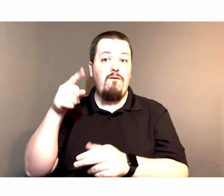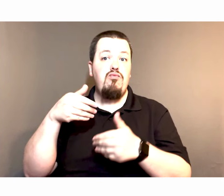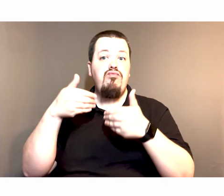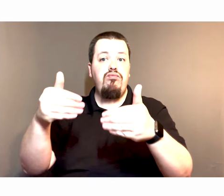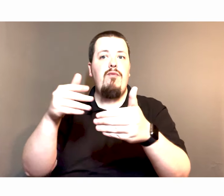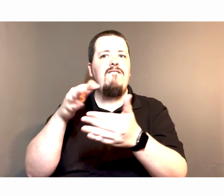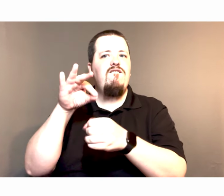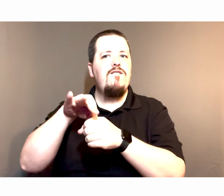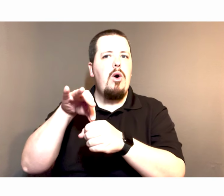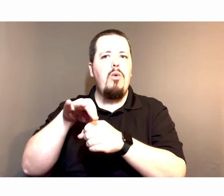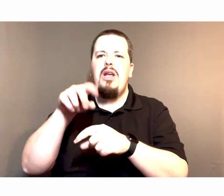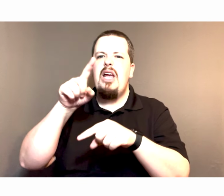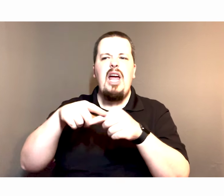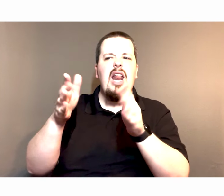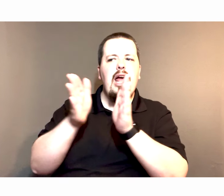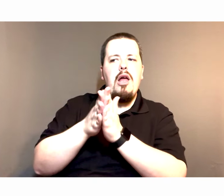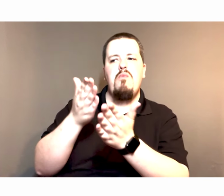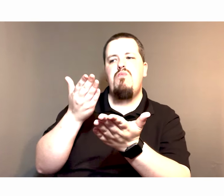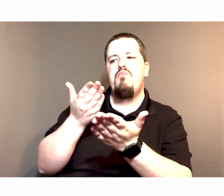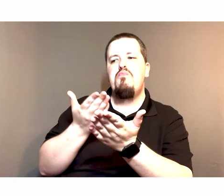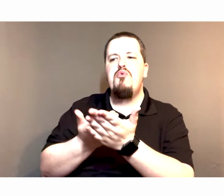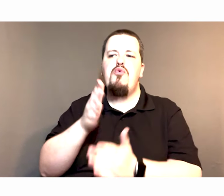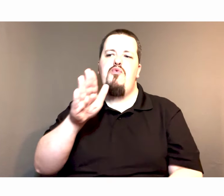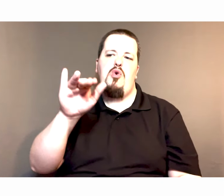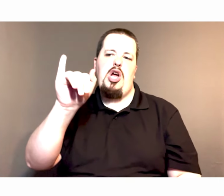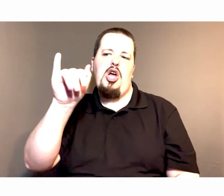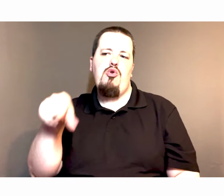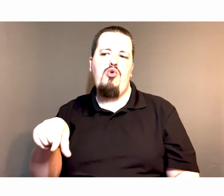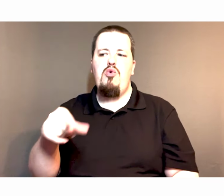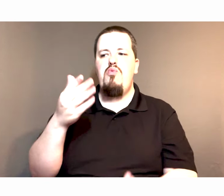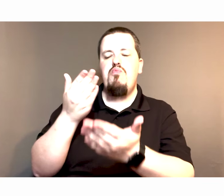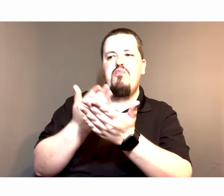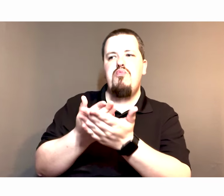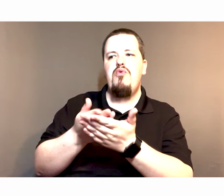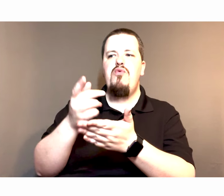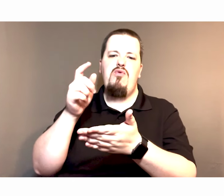This means that nobody can ask you to prove your IQ or your ability to read or write.